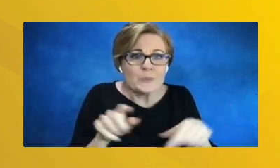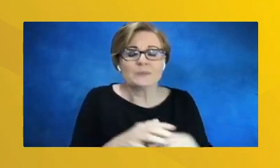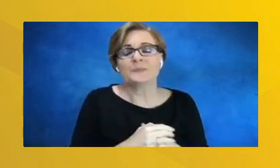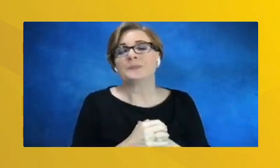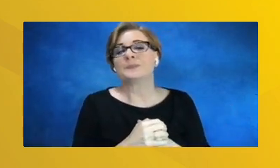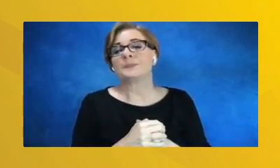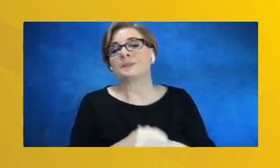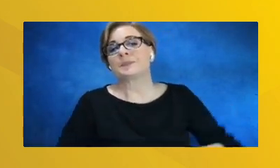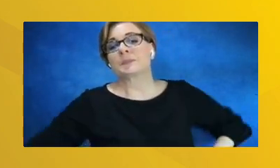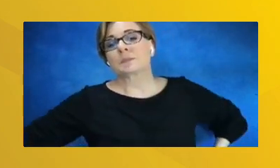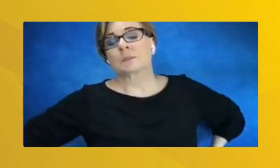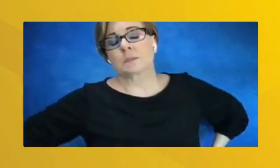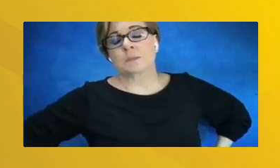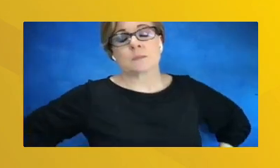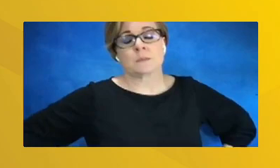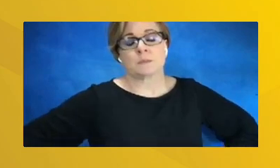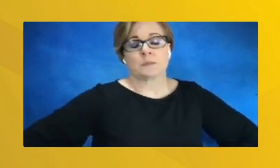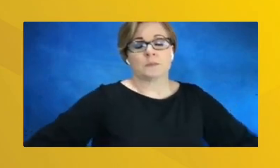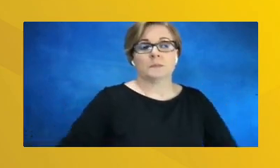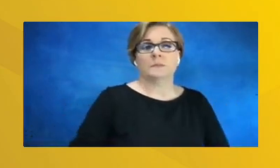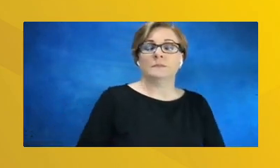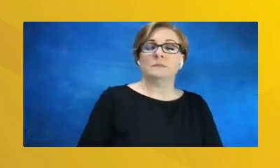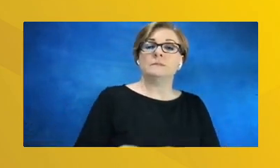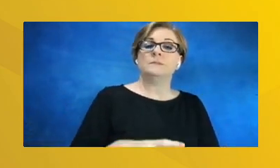So these tips and tricks are very fun.